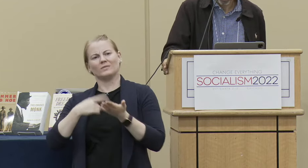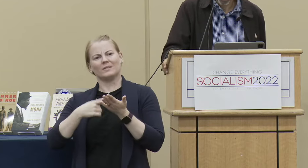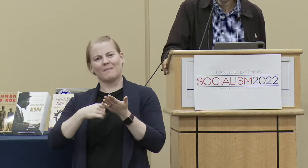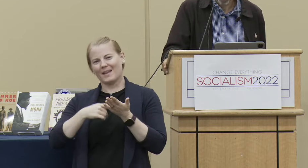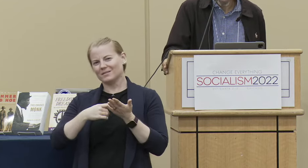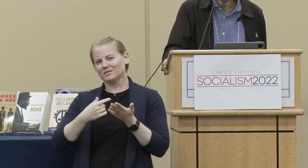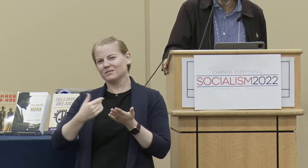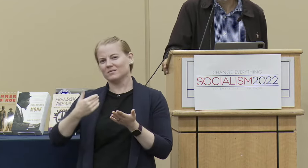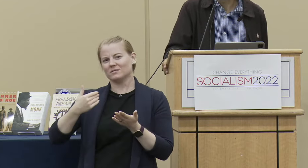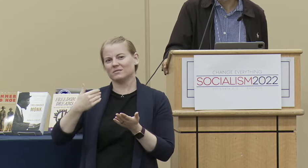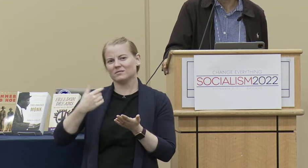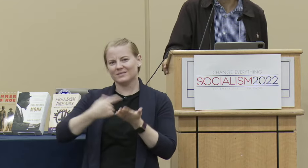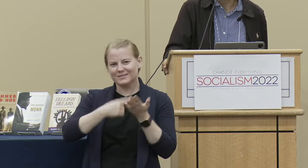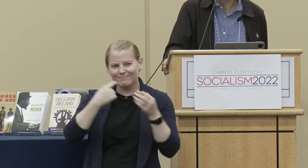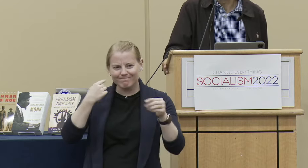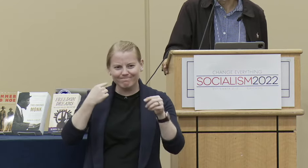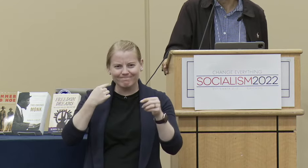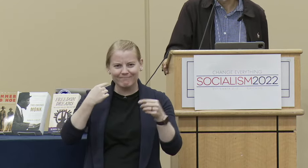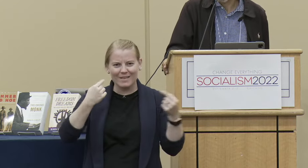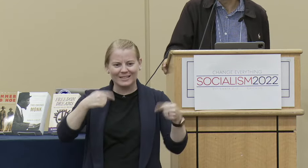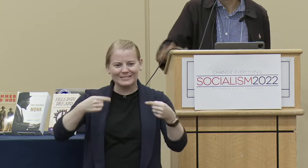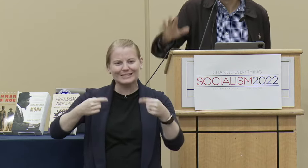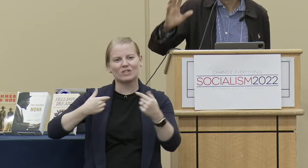the same as leaving the state behind all together . This is a